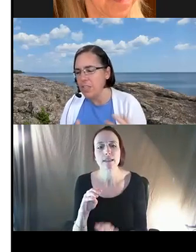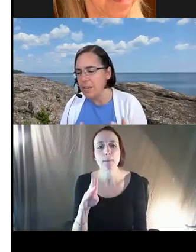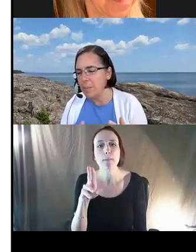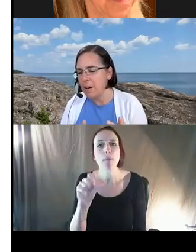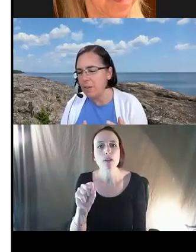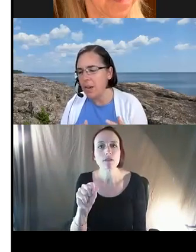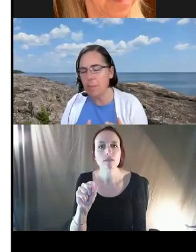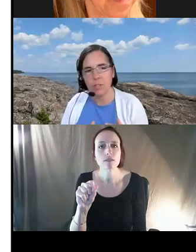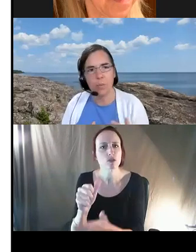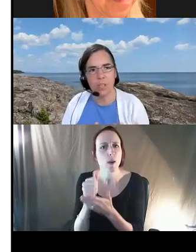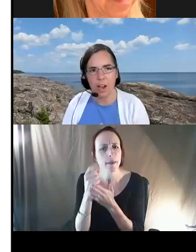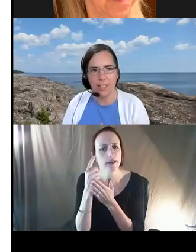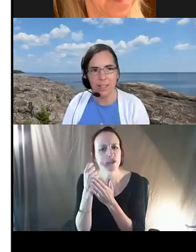If you think about a person with a cognitive